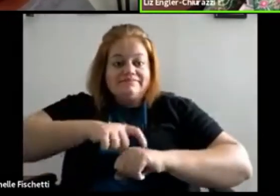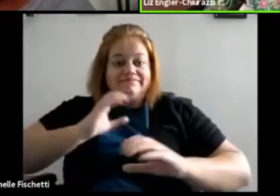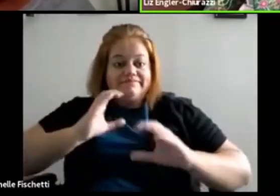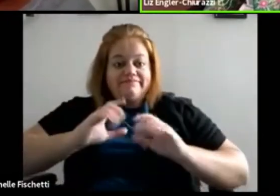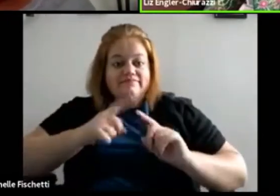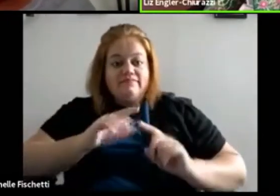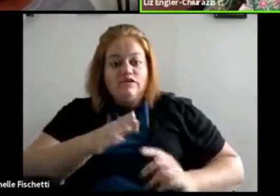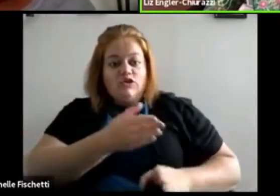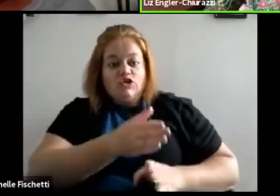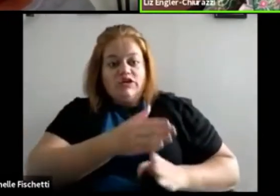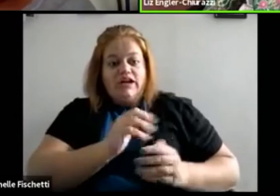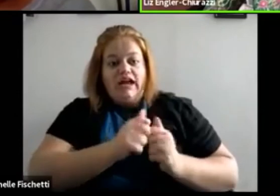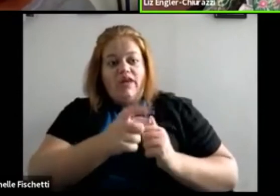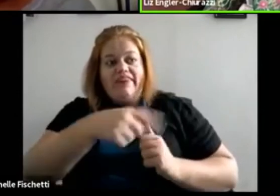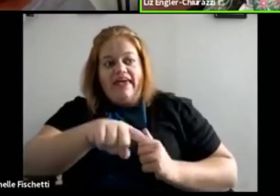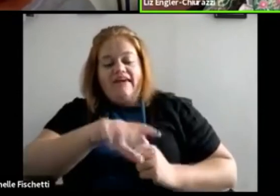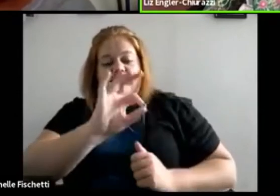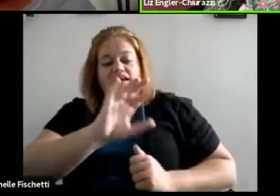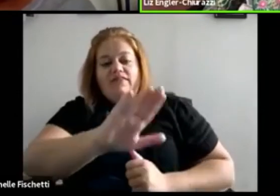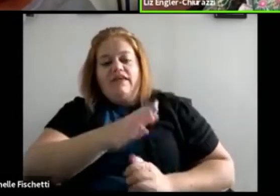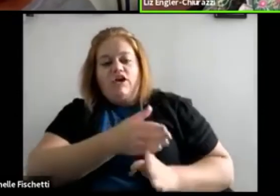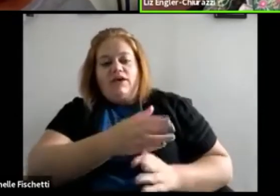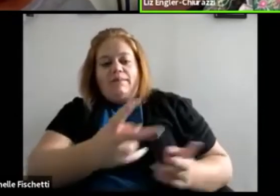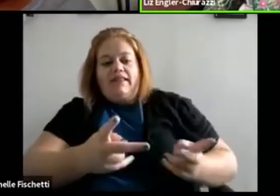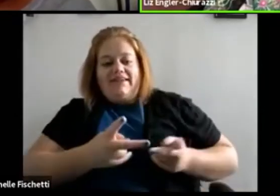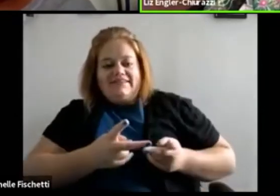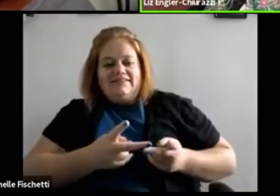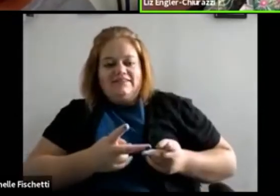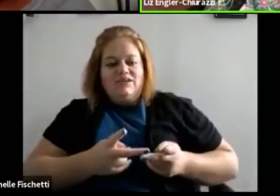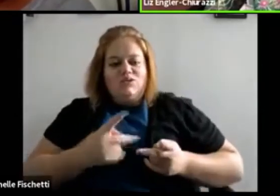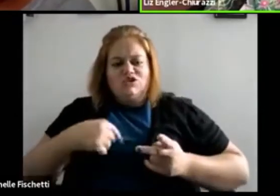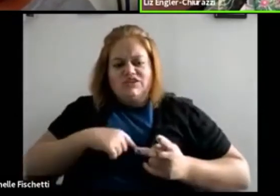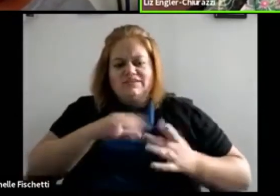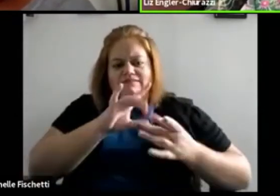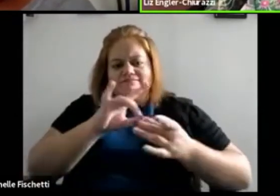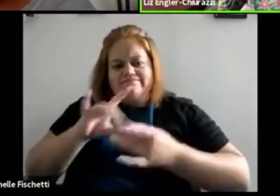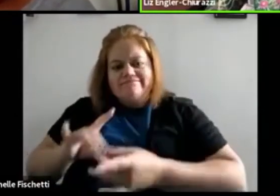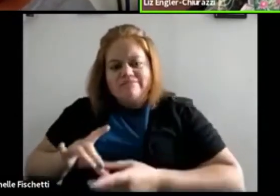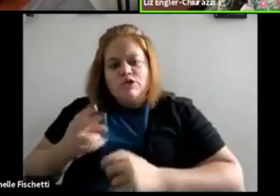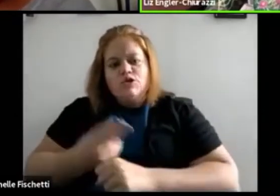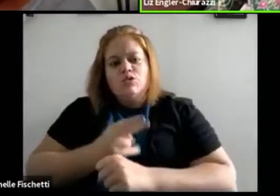there. And so, work on leveraging your network to get you where